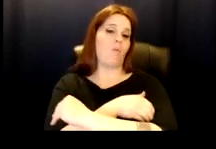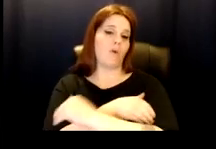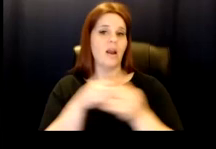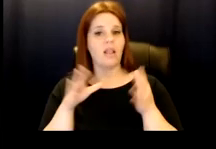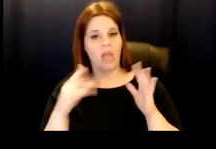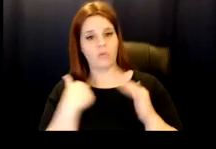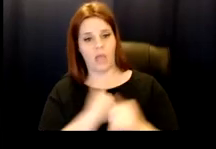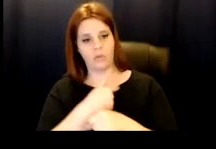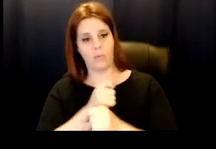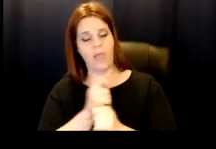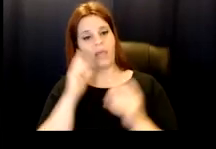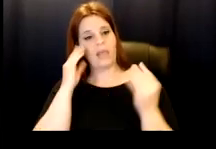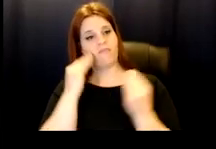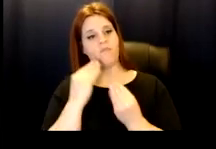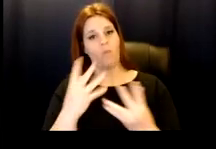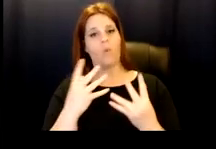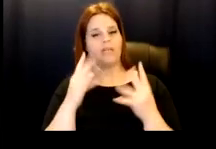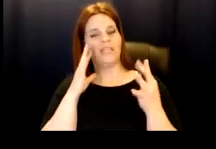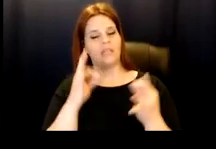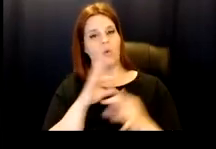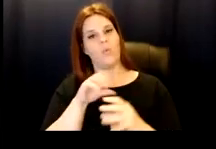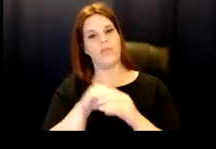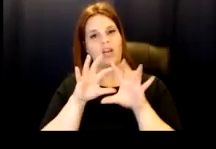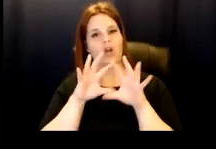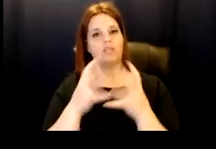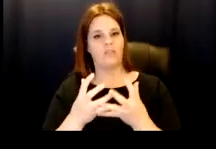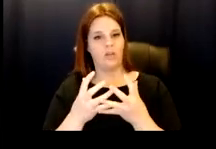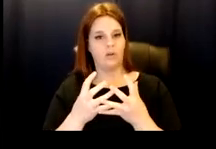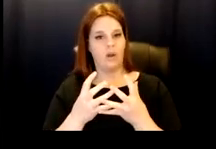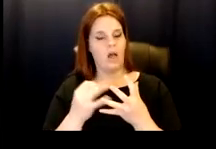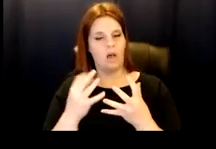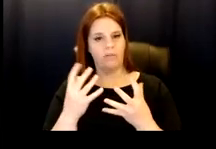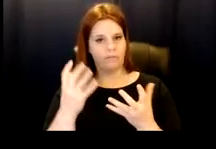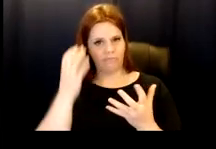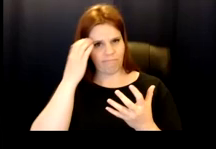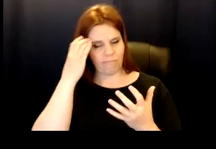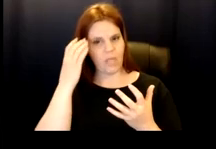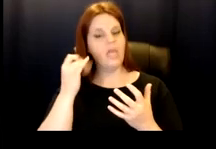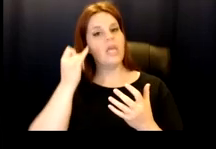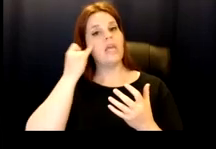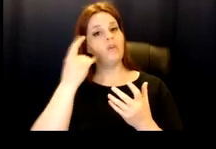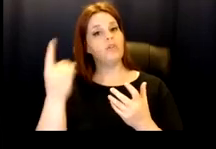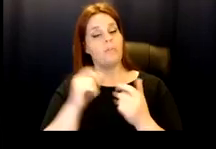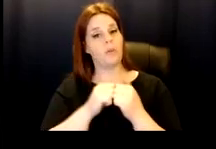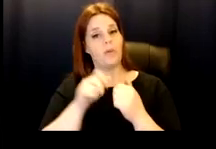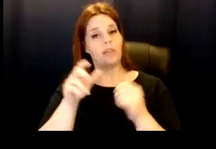informed decisions within our spheres of influence. Someone with a disability, navigating a credit